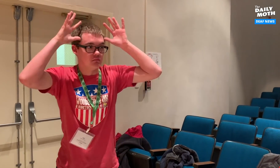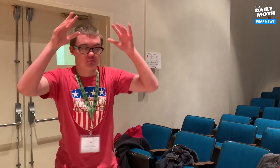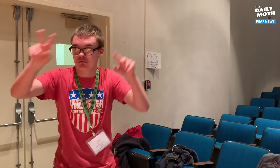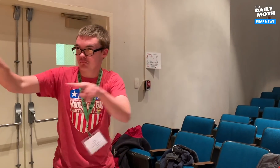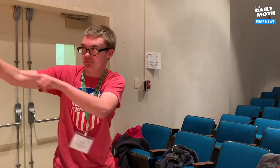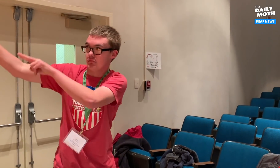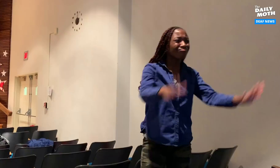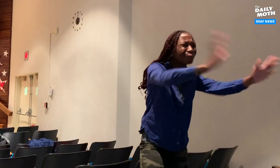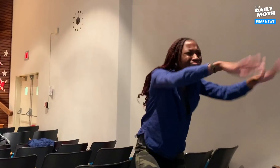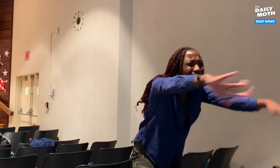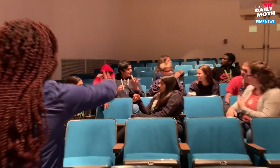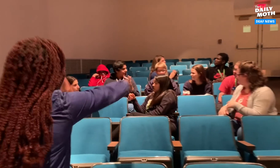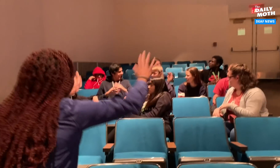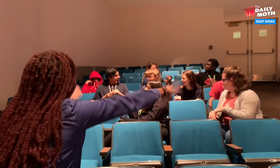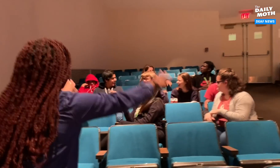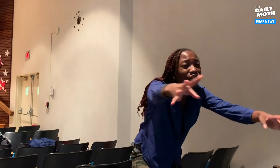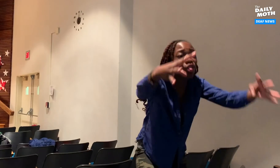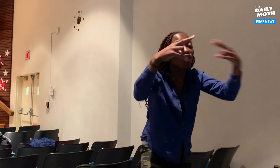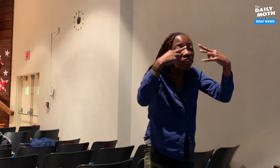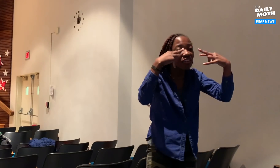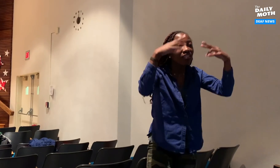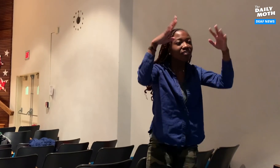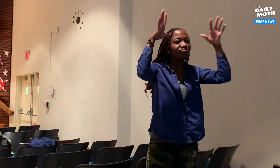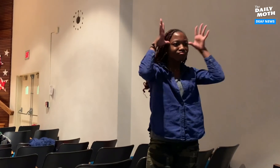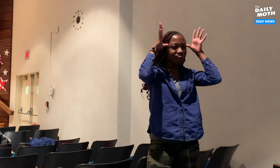make some antlers with your hands! Hey, look at me!